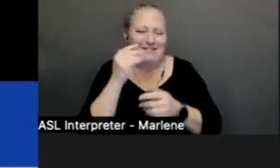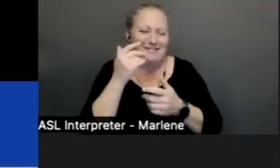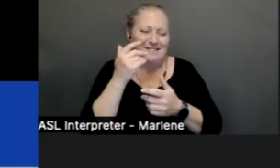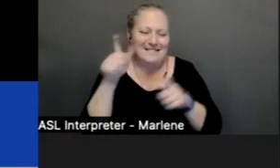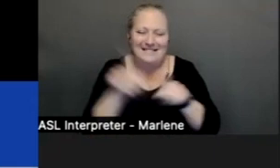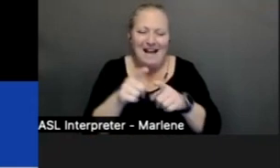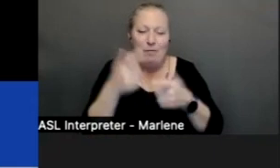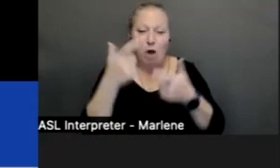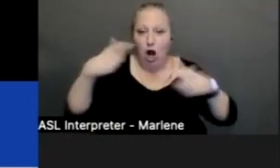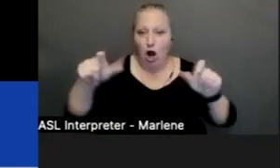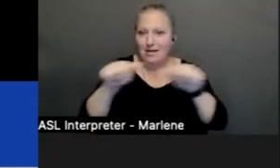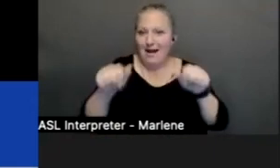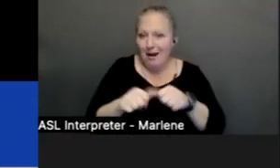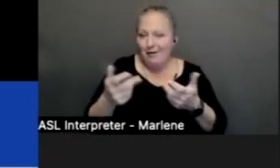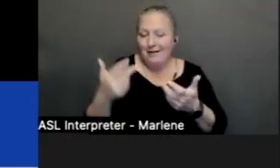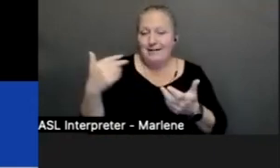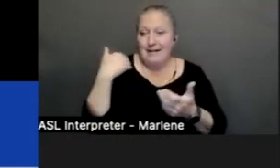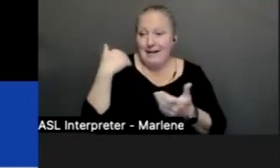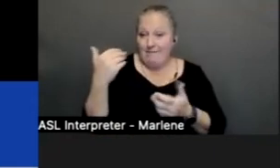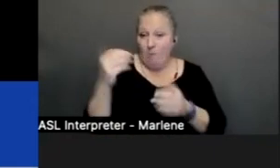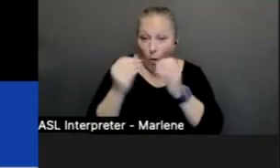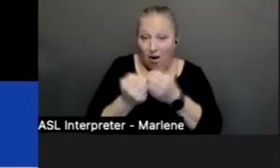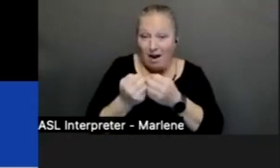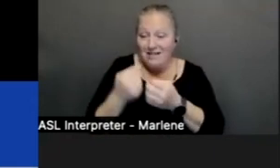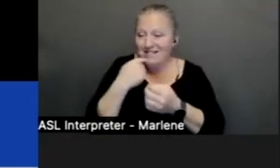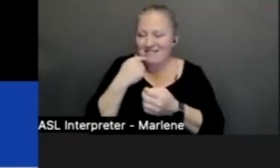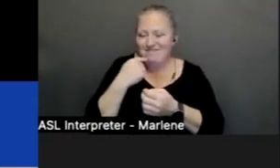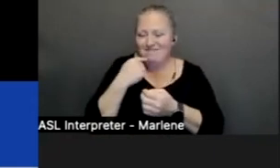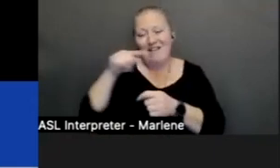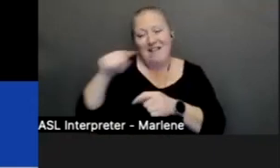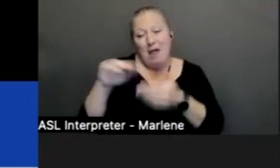and do you have organizations that you are like Nope this community we really are focused on that